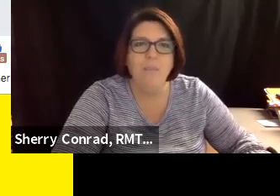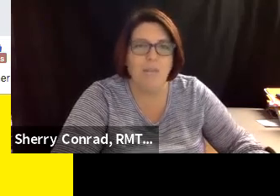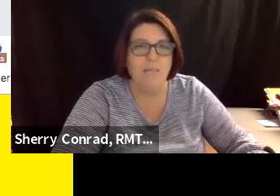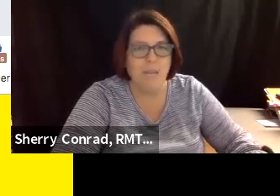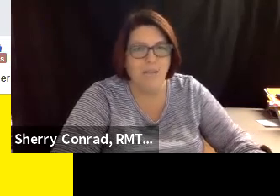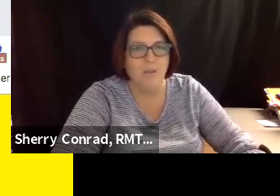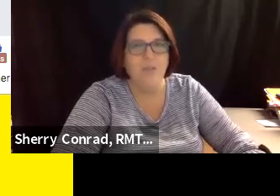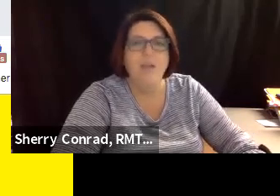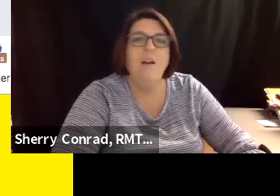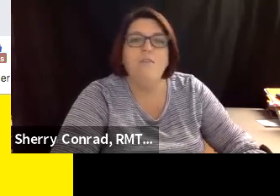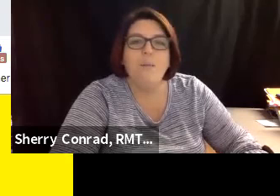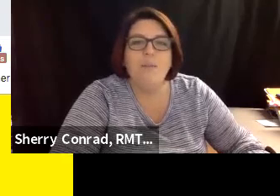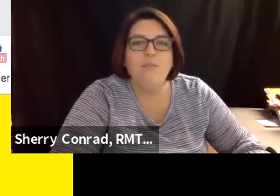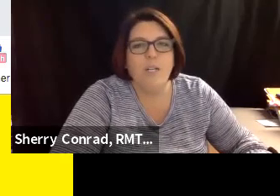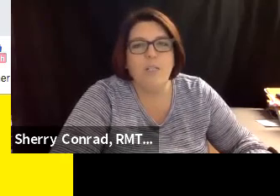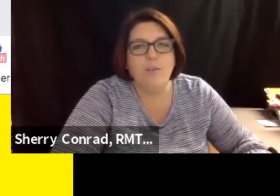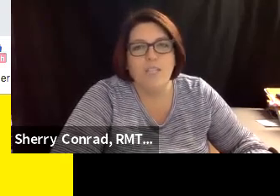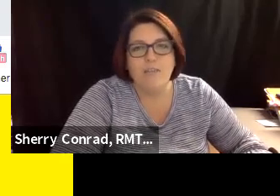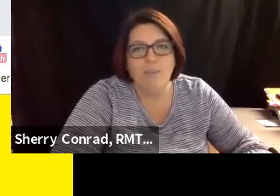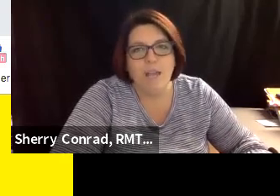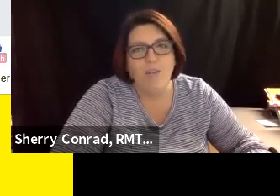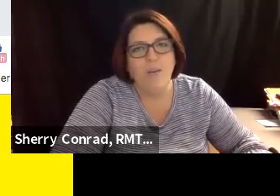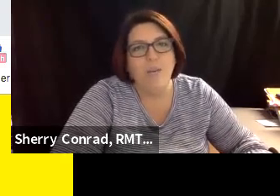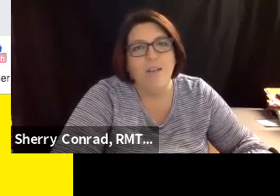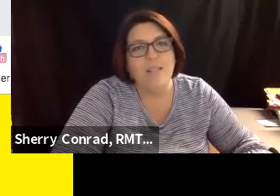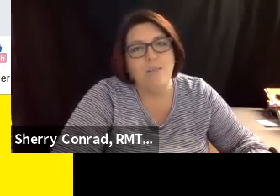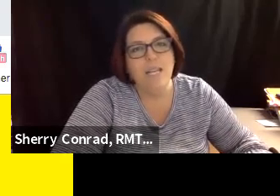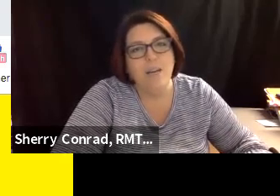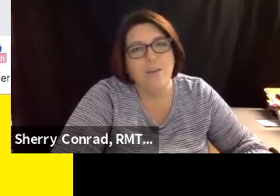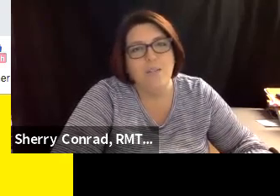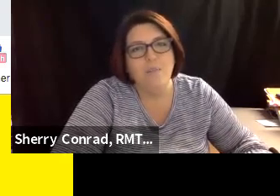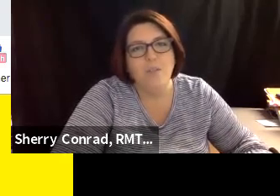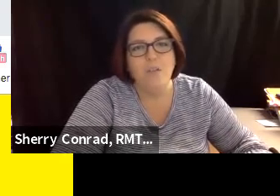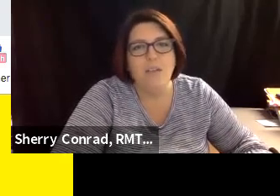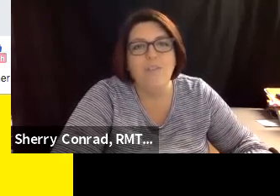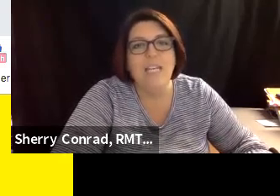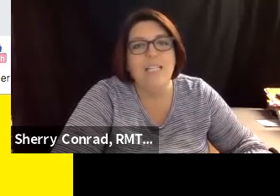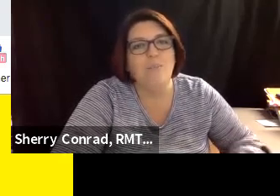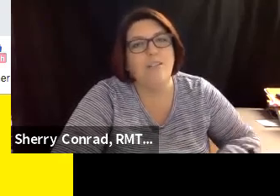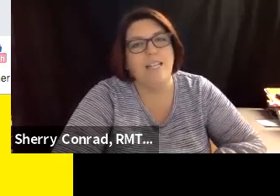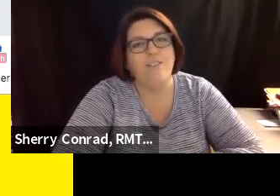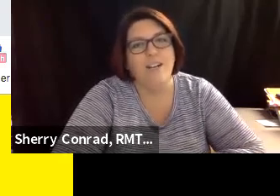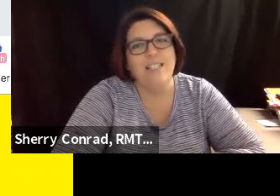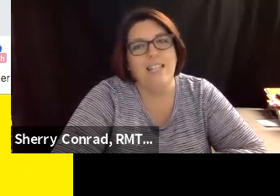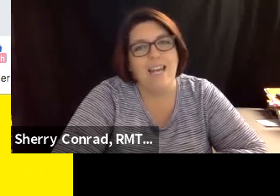Brent Bechtold from the Florida School for the Deaf/Blind where he works as a reading coach. We're so thankful that he is presenting for us today.